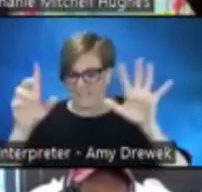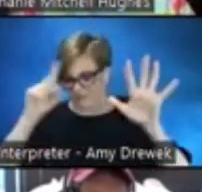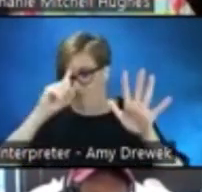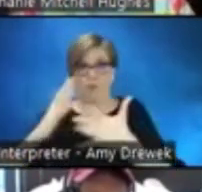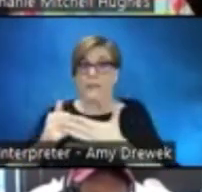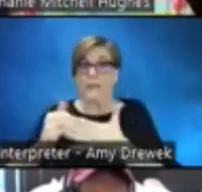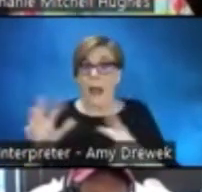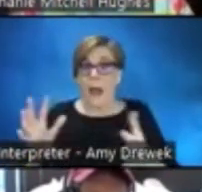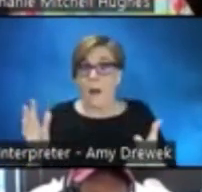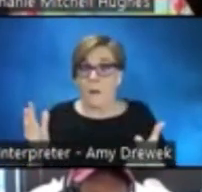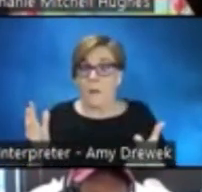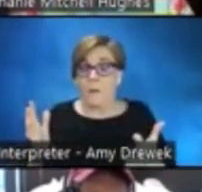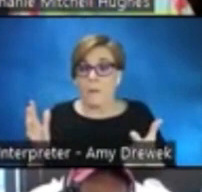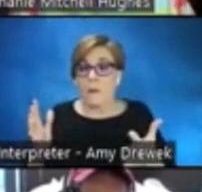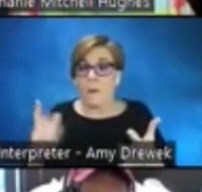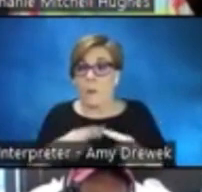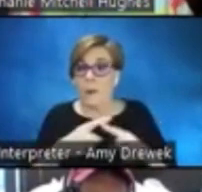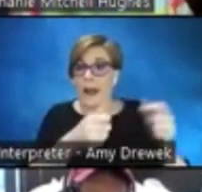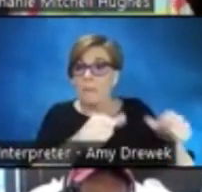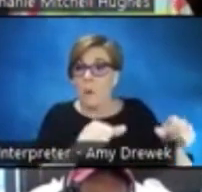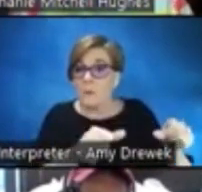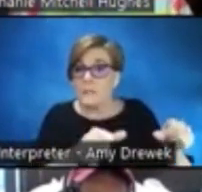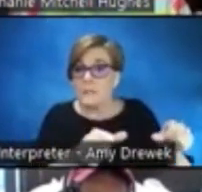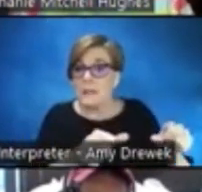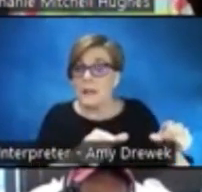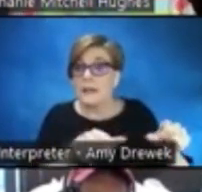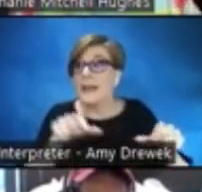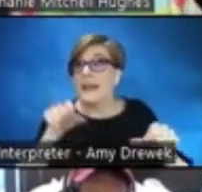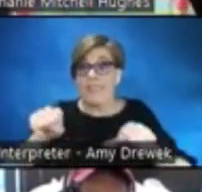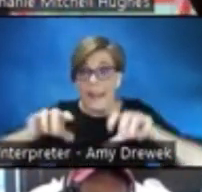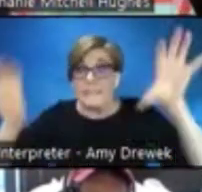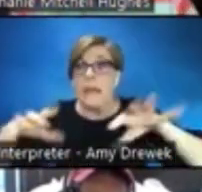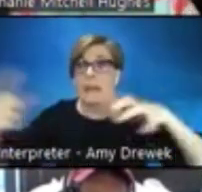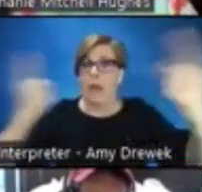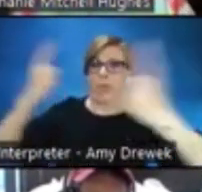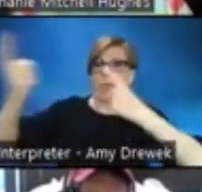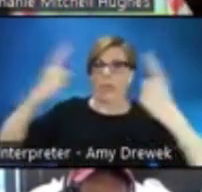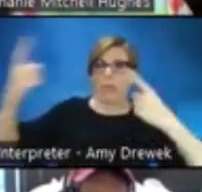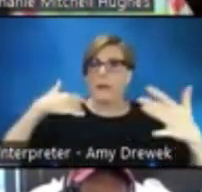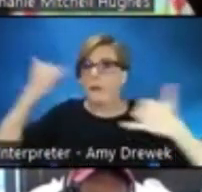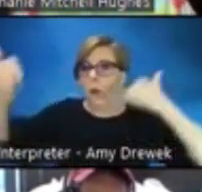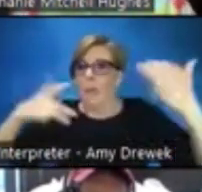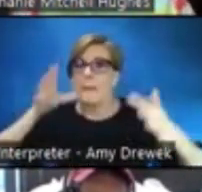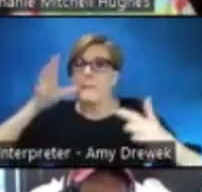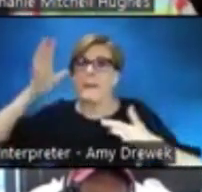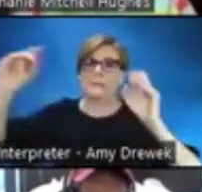DID ALL OF THE THINGS THAT I TOLD THEM NOT TO AND I UNDERSTAND WHY.